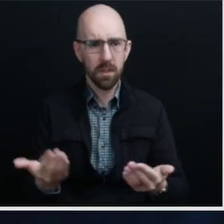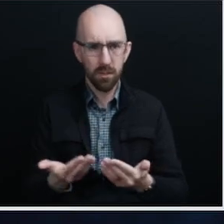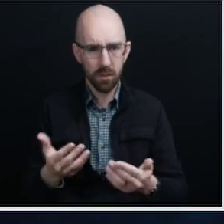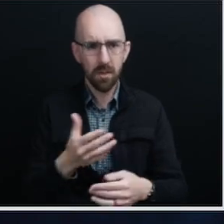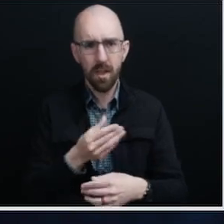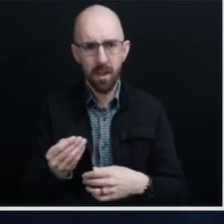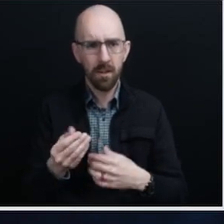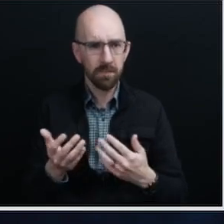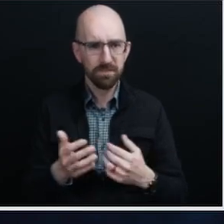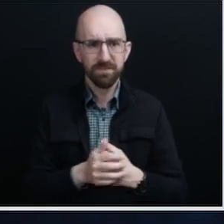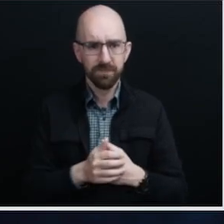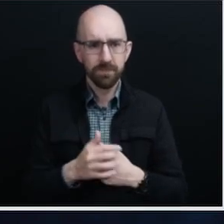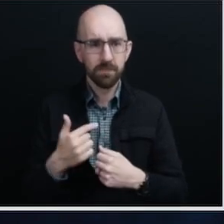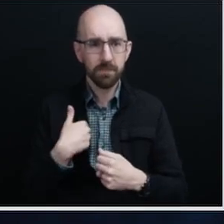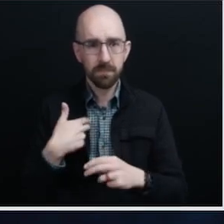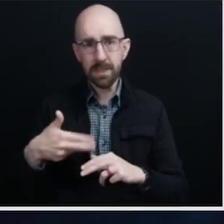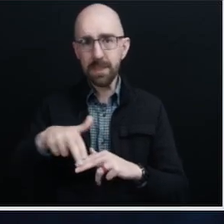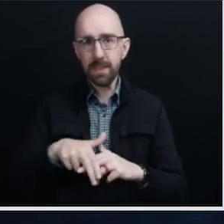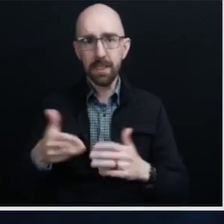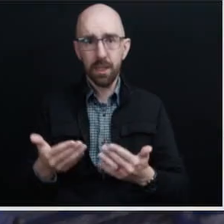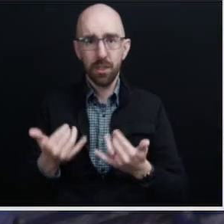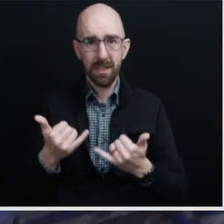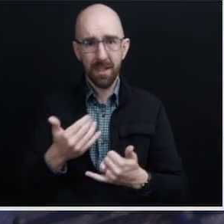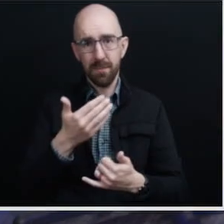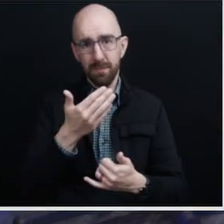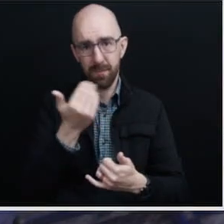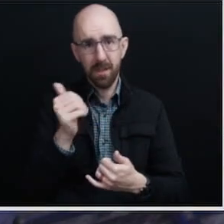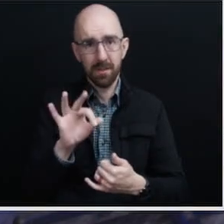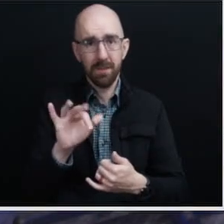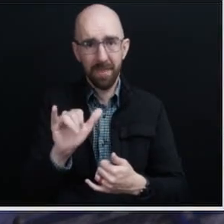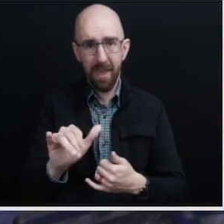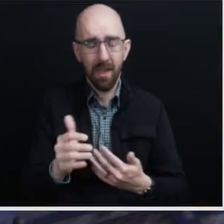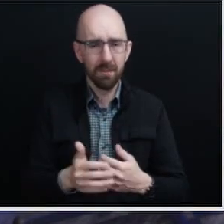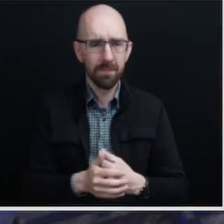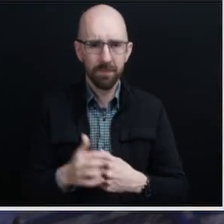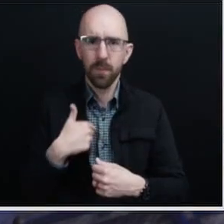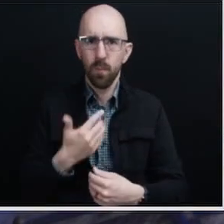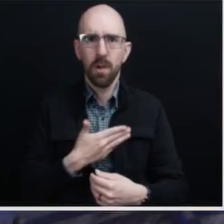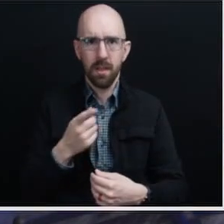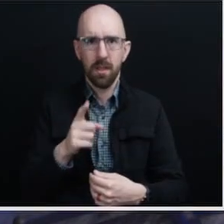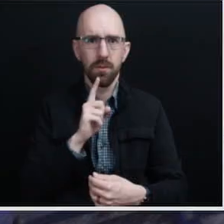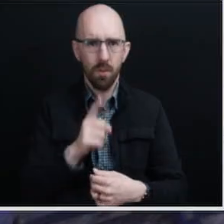that I'm sitting here today because of it. Well, we're so glad you are. We want to get to some